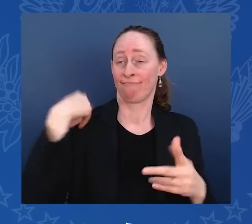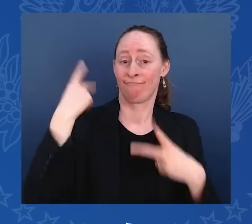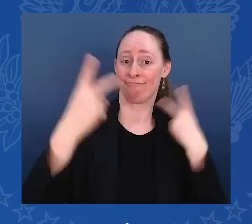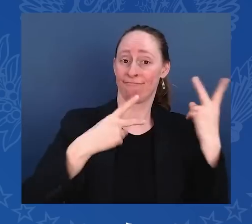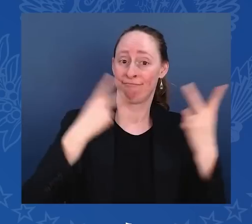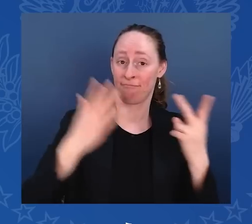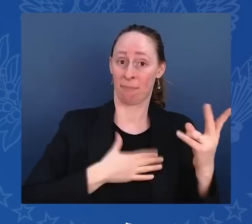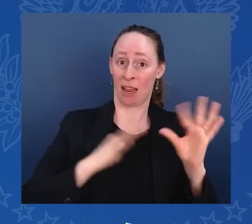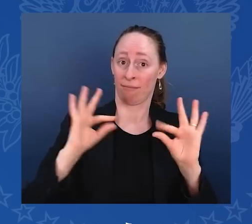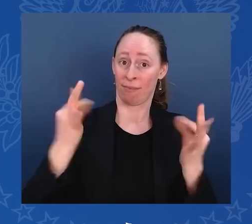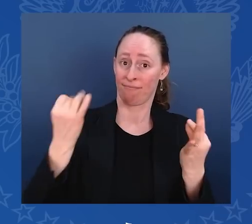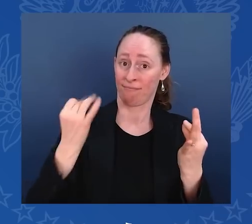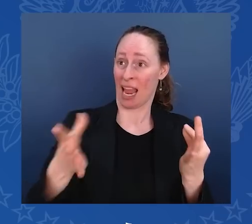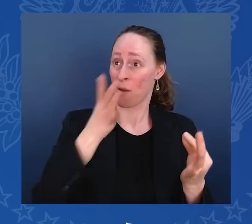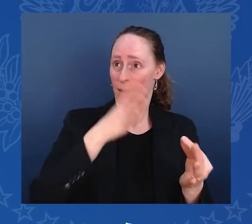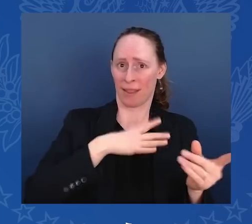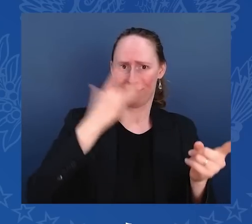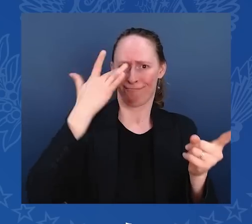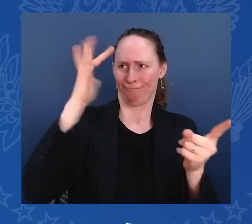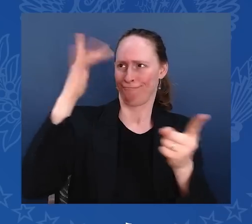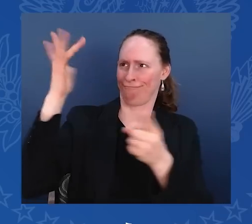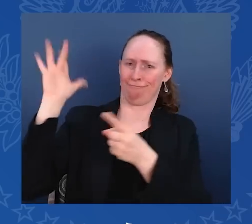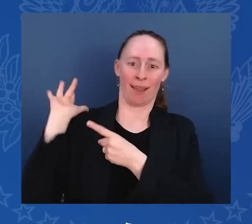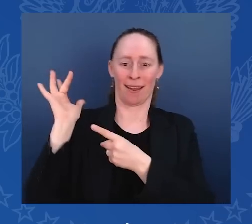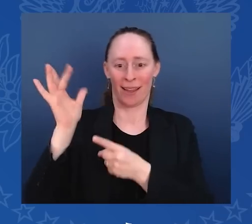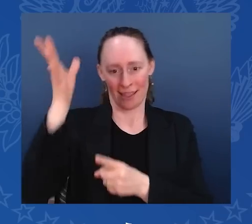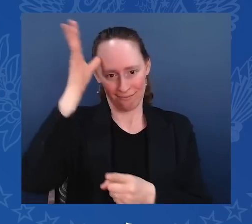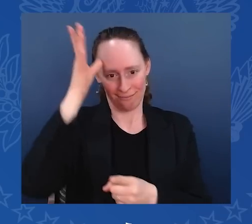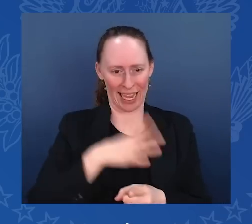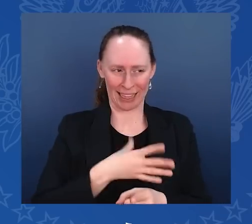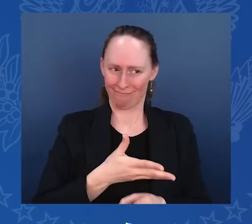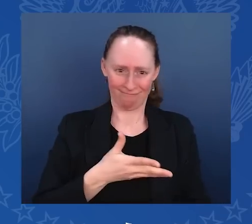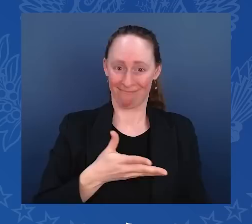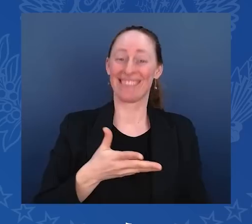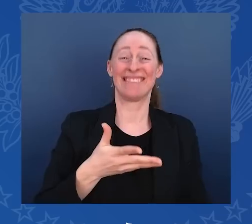I really think we'll be proud of these women and men that have been appointed.